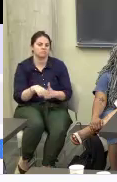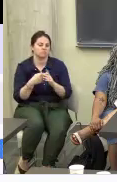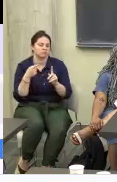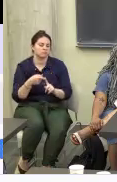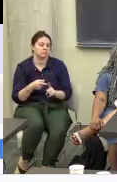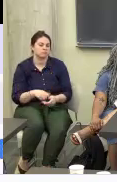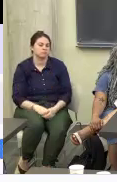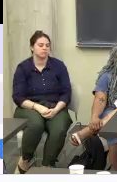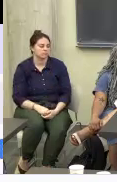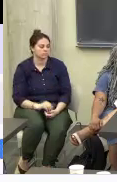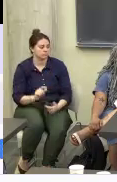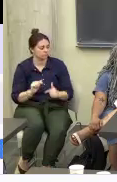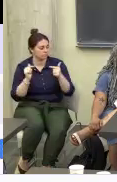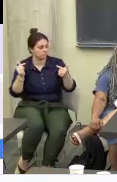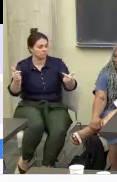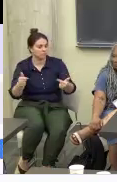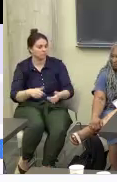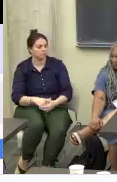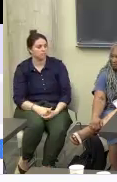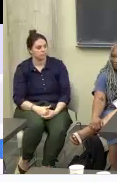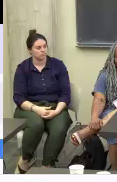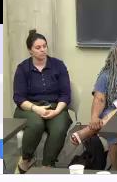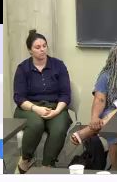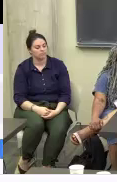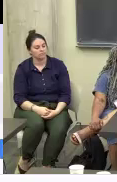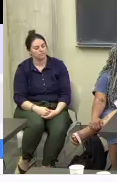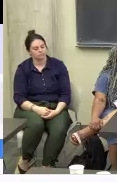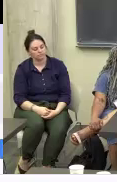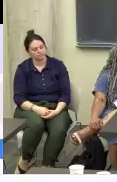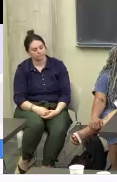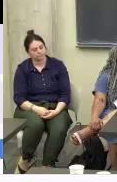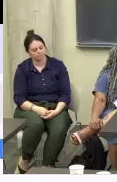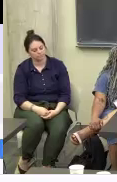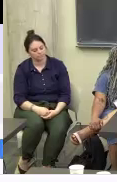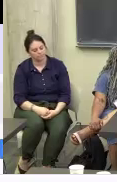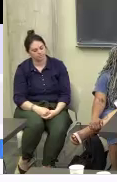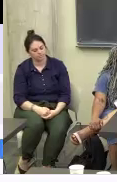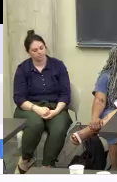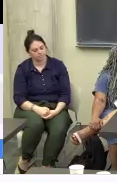Can we turn it to the group? Yeah. All right. So I know some of you who have participated in